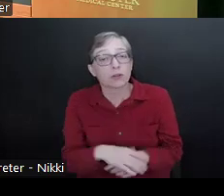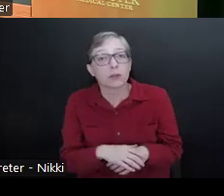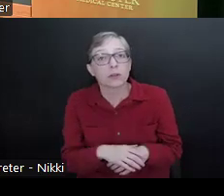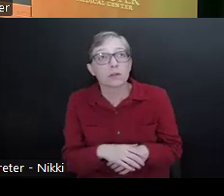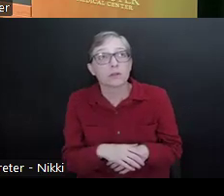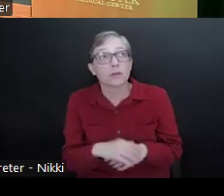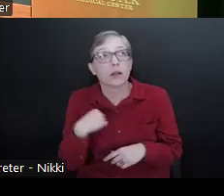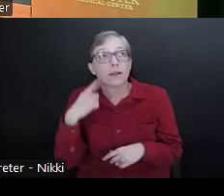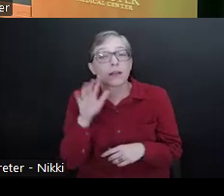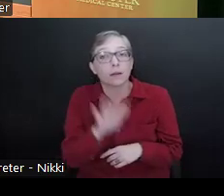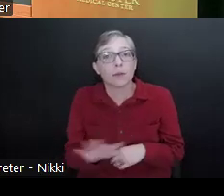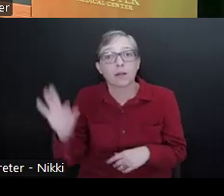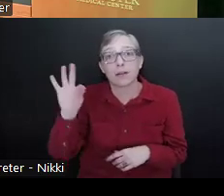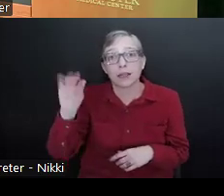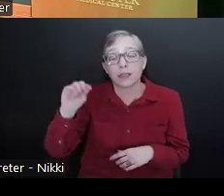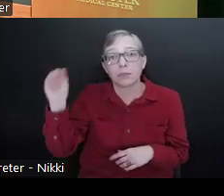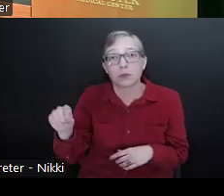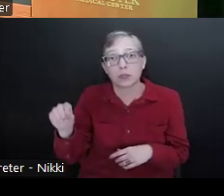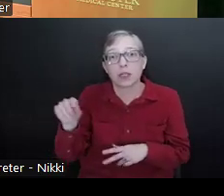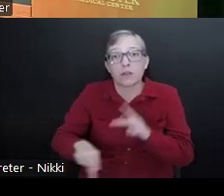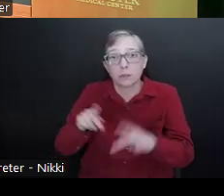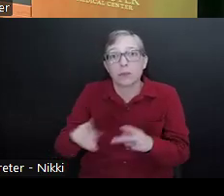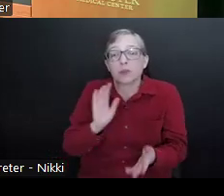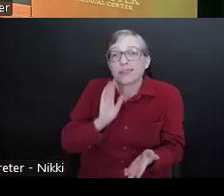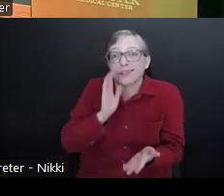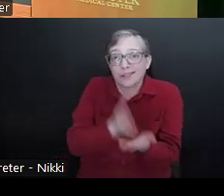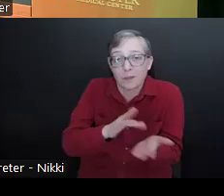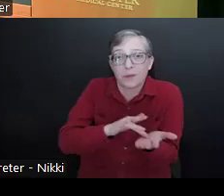acetataloprime at six months so everybody in the study was kind of tapered off of it